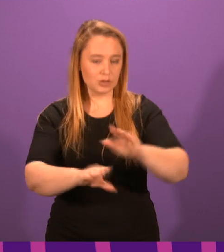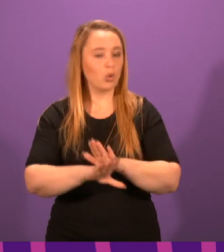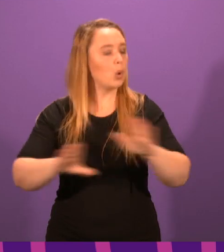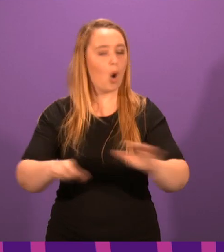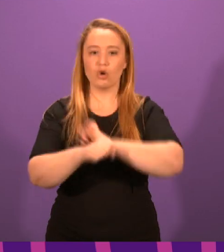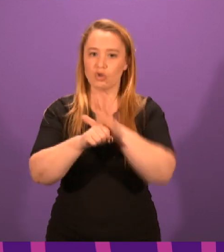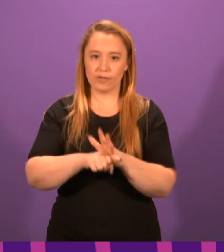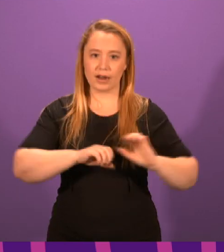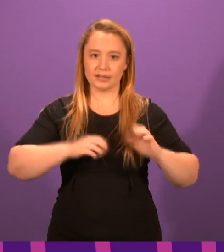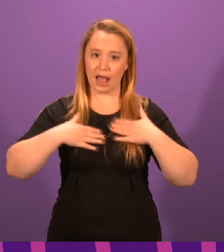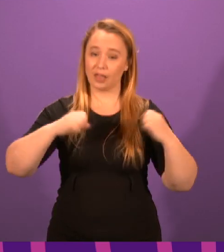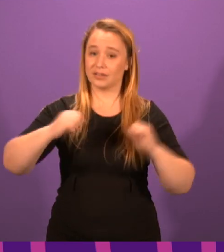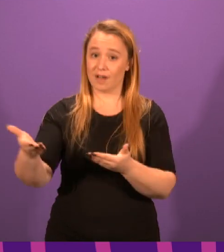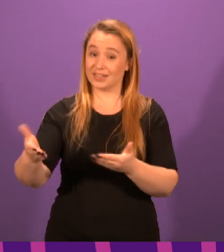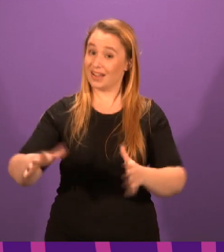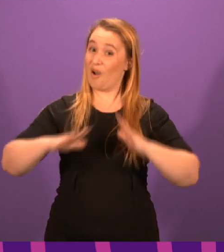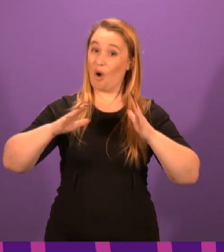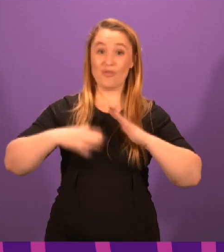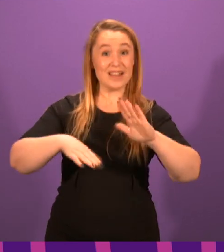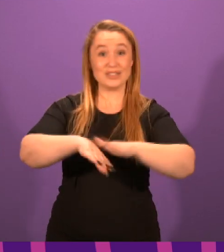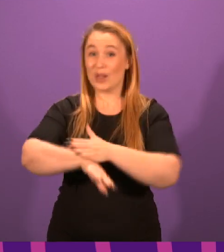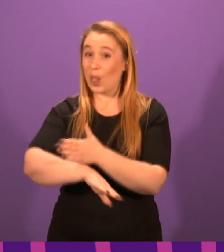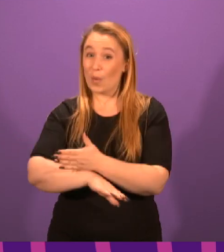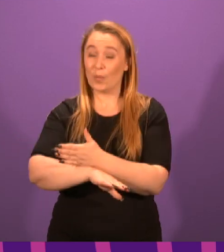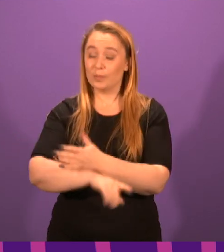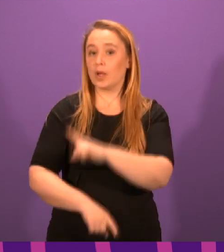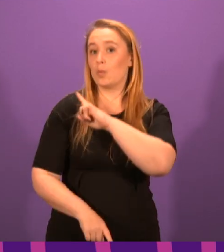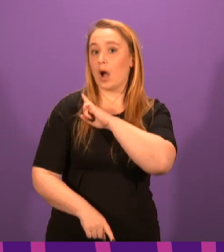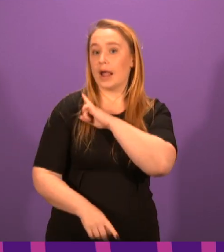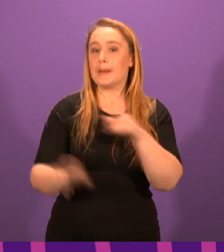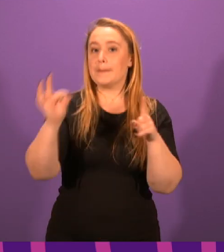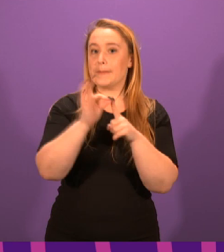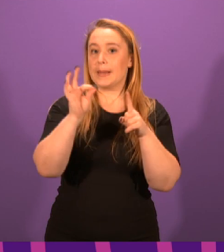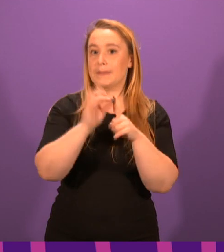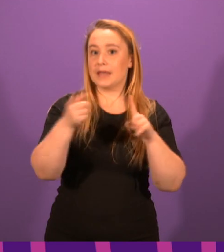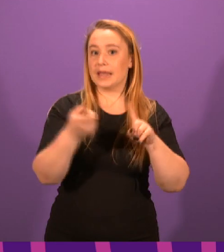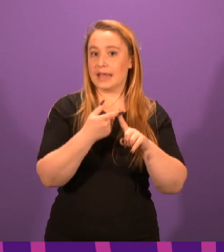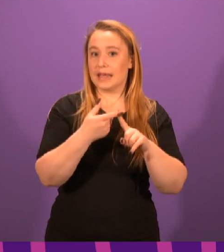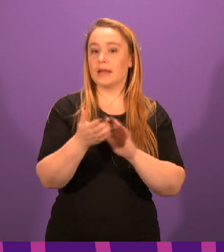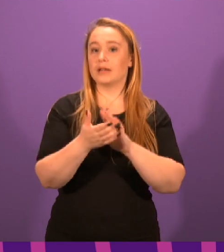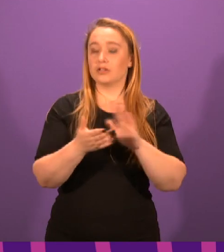services has slowed down already, because use of PPE, making sites Covid-safe and physical